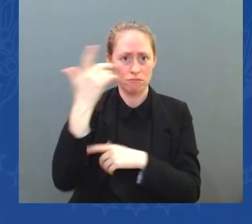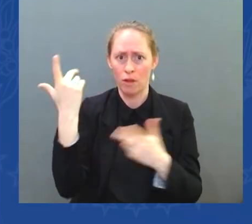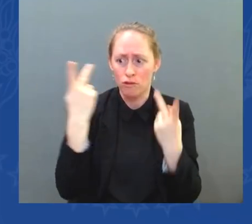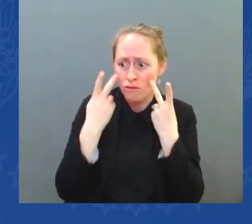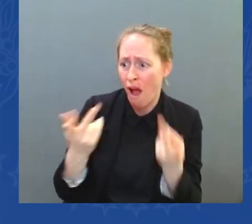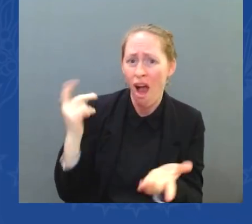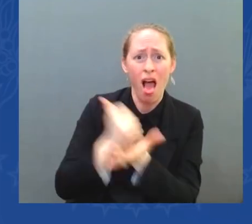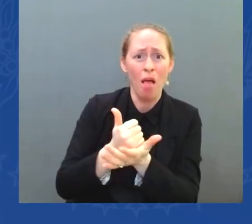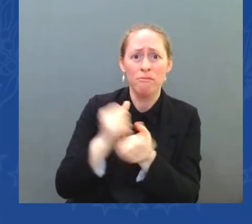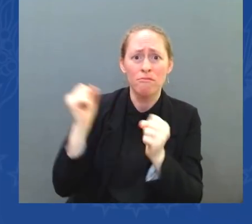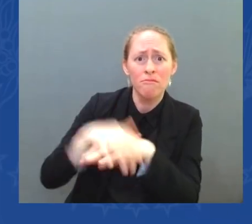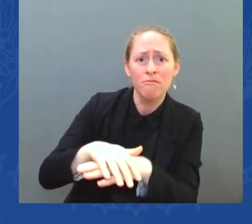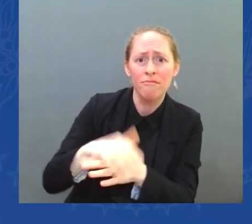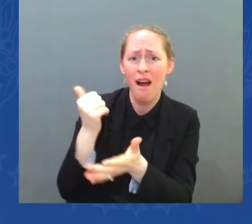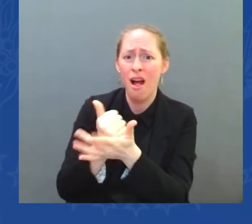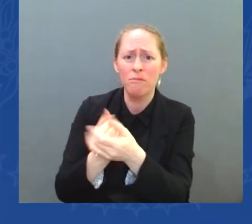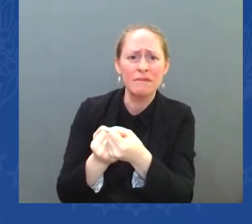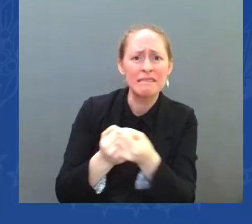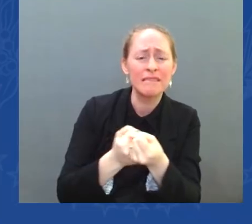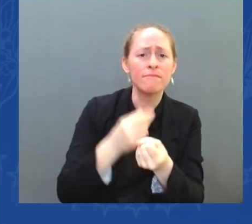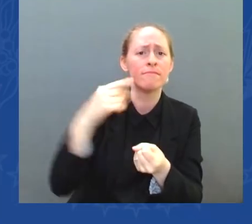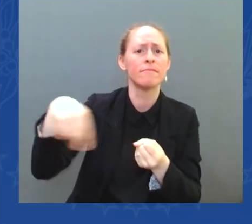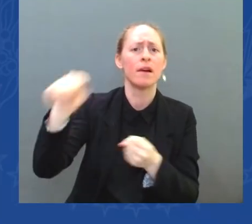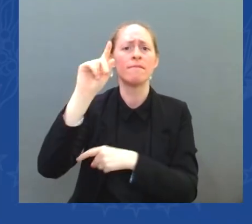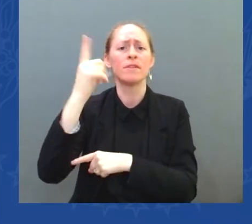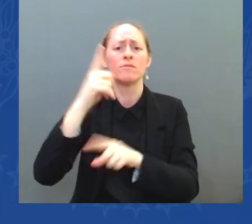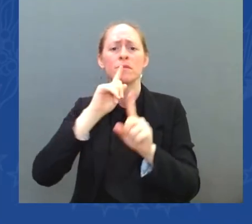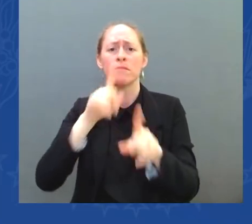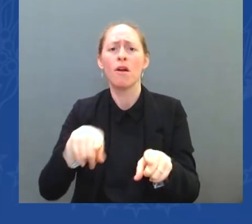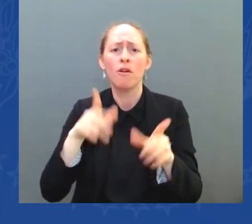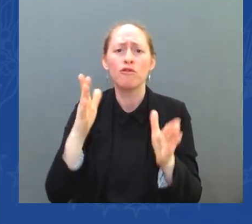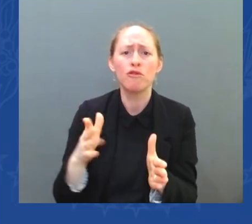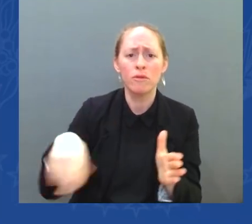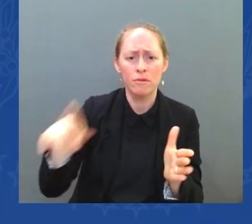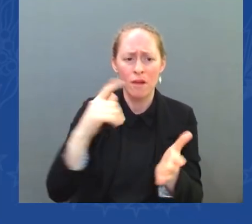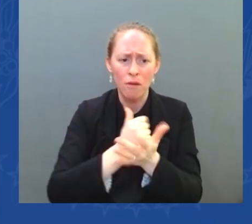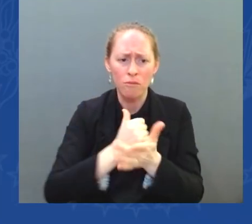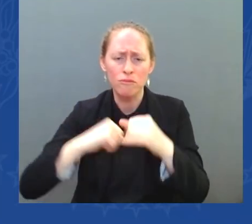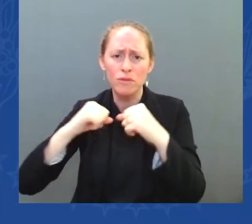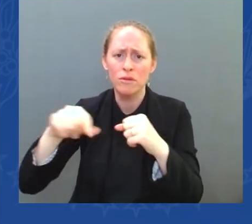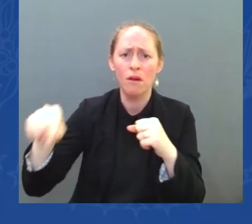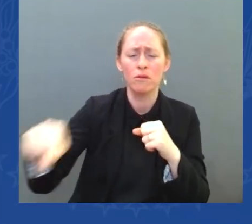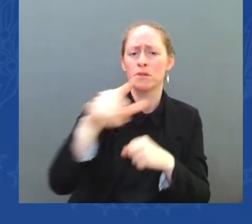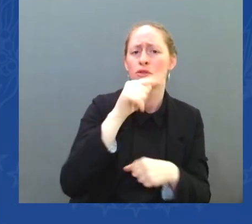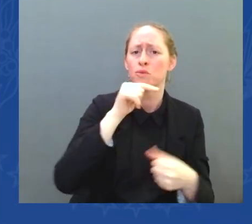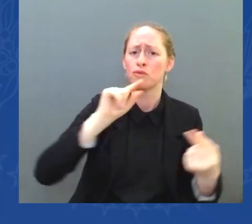My team has been in touch with Mayor Adams and New York's police commissioner. And the Department of Justice and the FBI